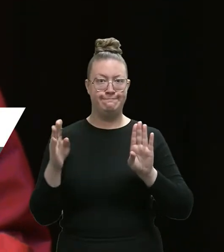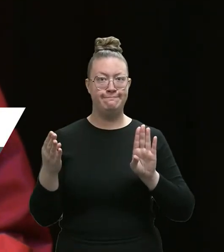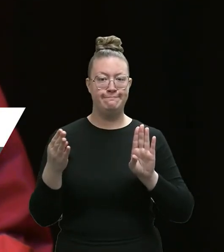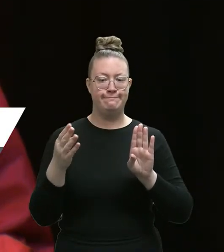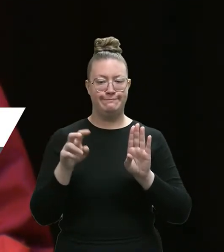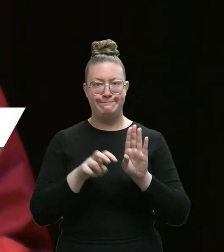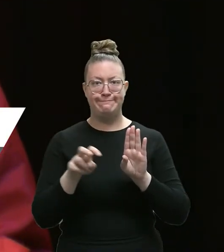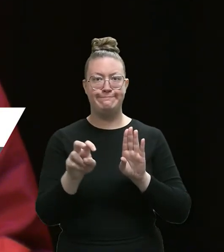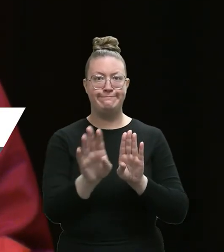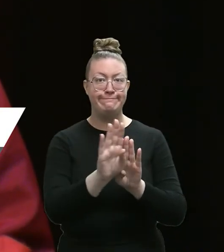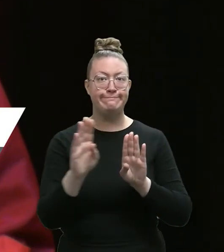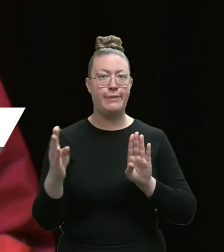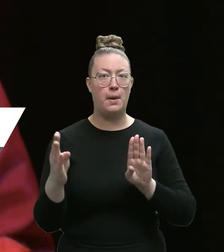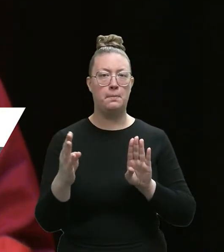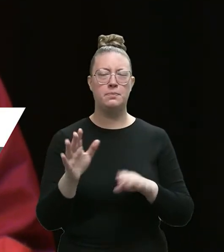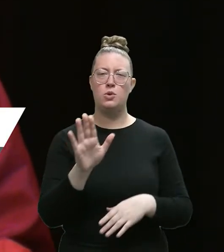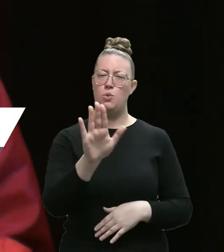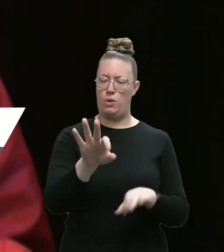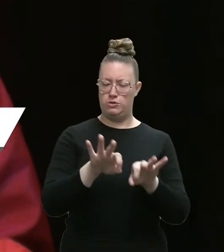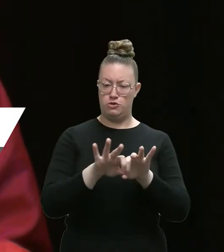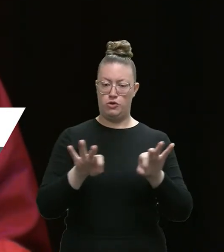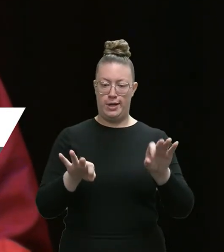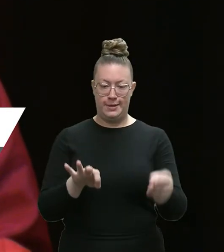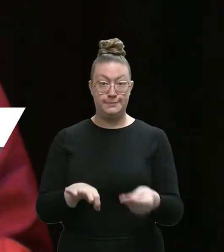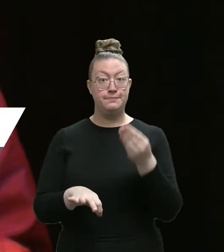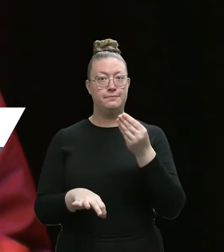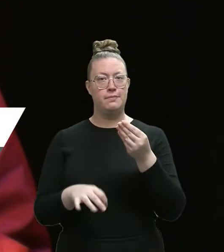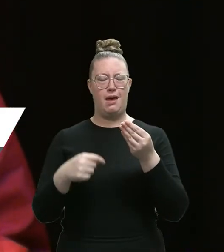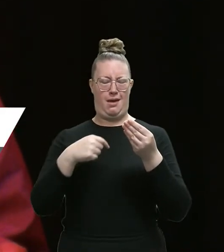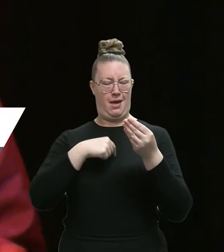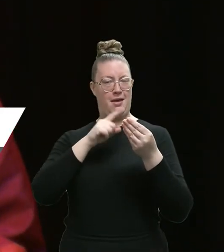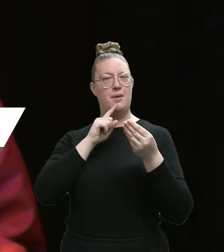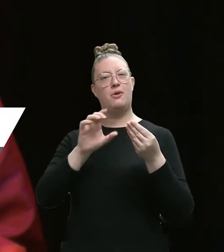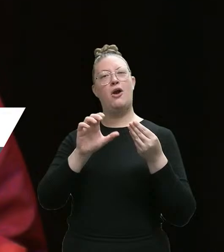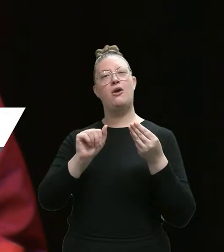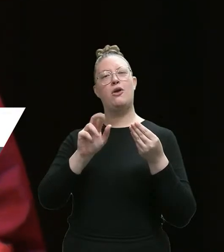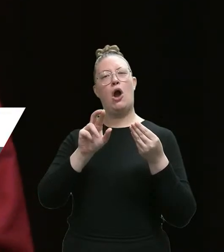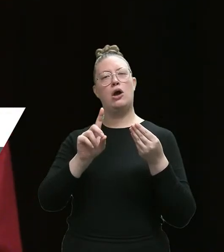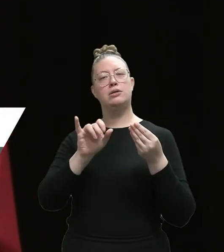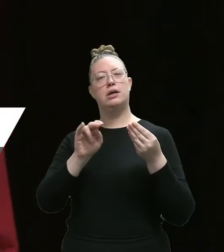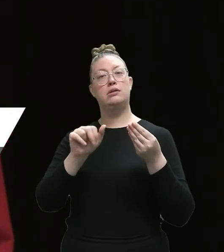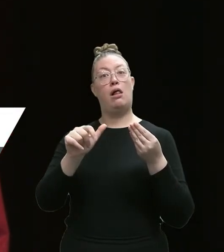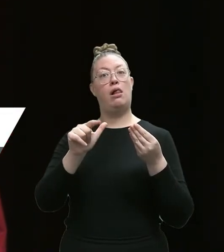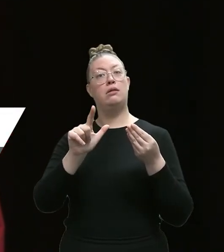us and give us information. And as we get more information and put a few more years